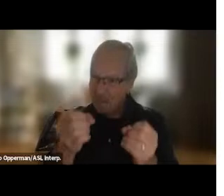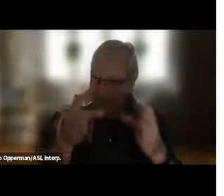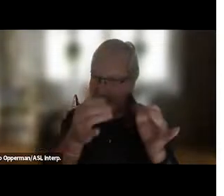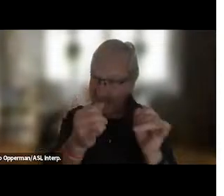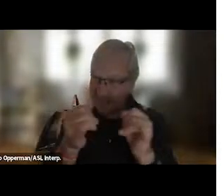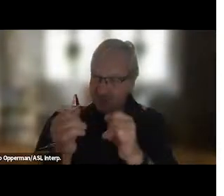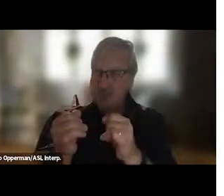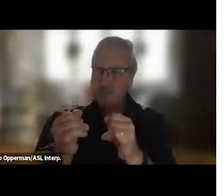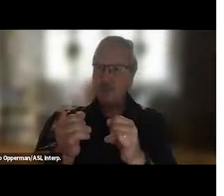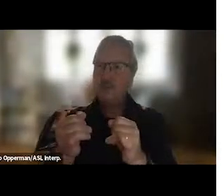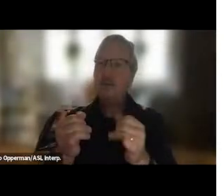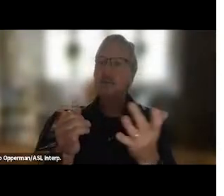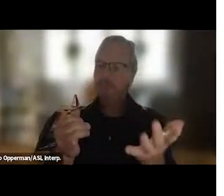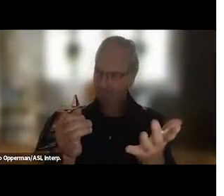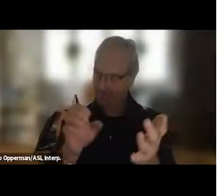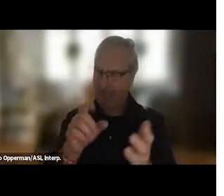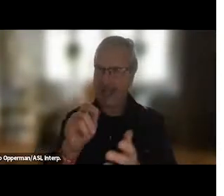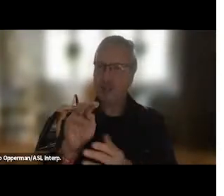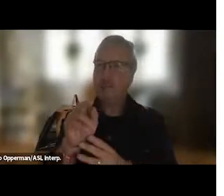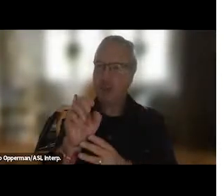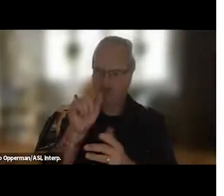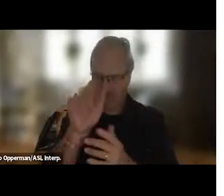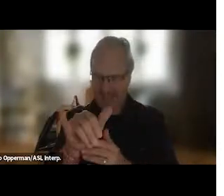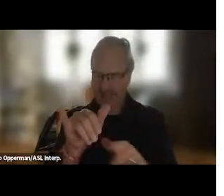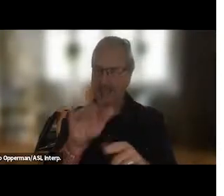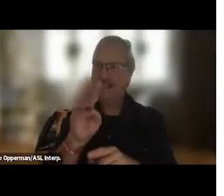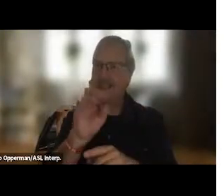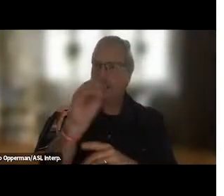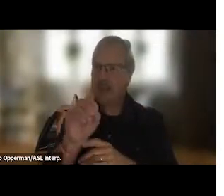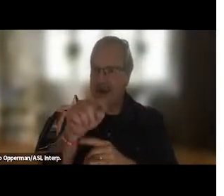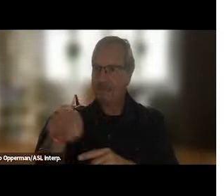who were eligible and then 60% of those detainees